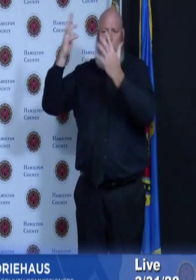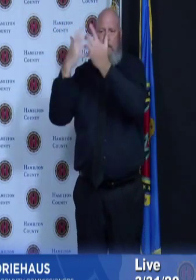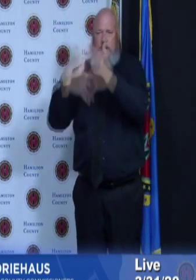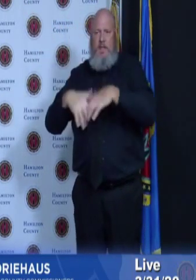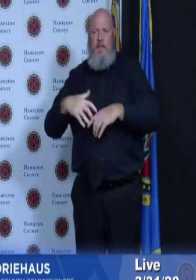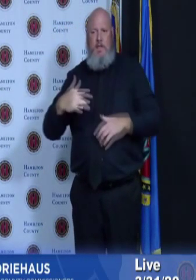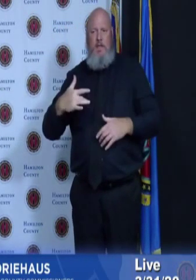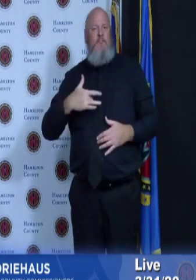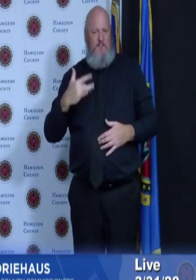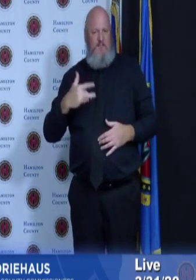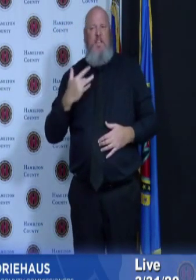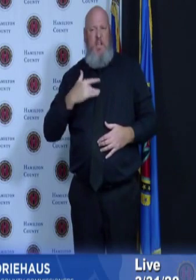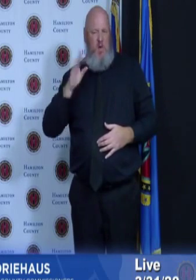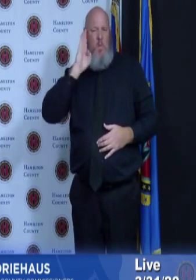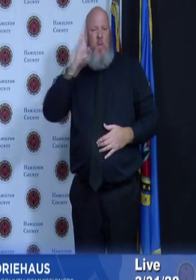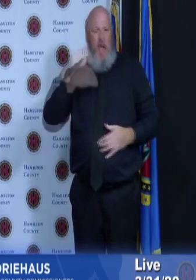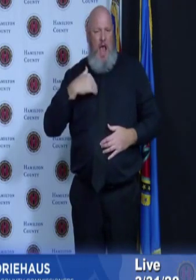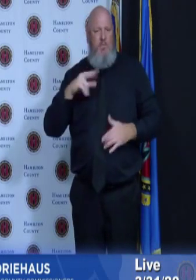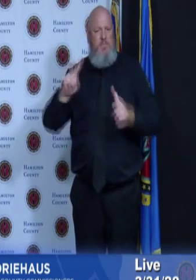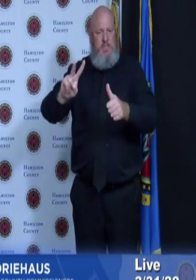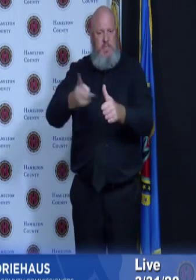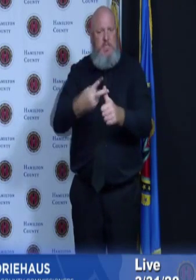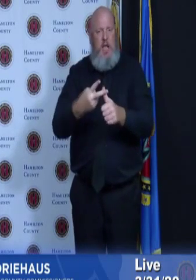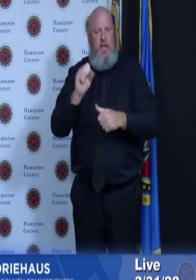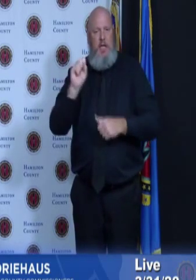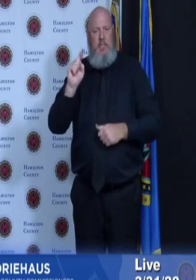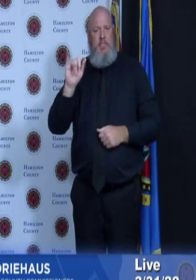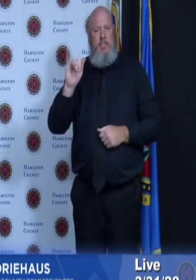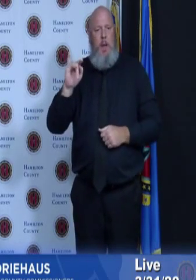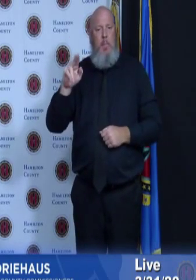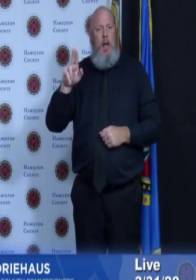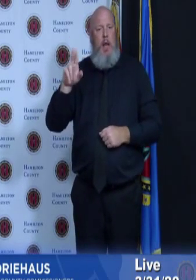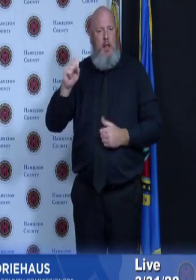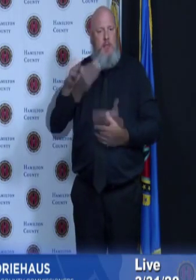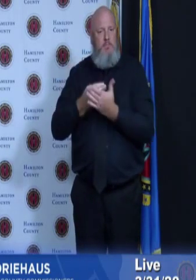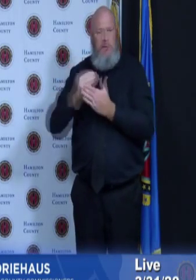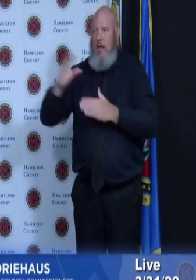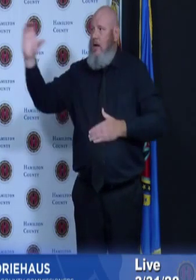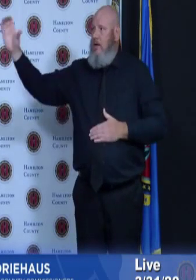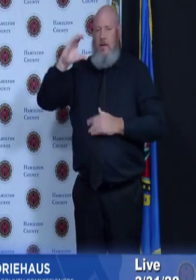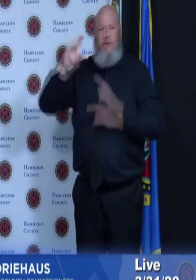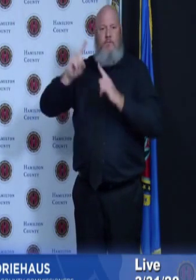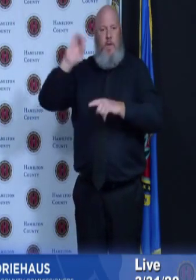and what what can we apply it to some of the questions we have now so I do think